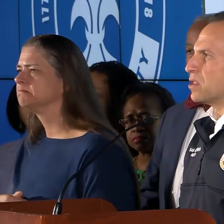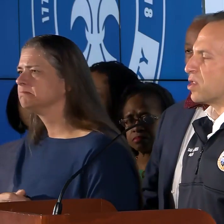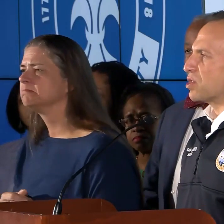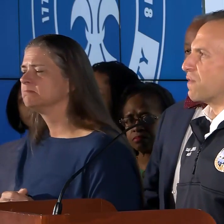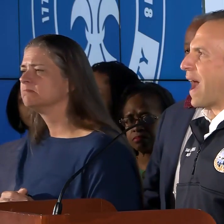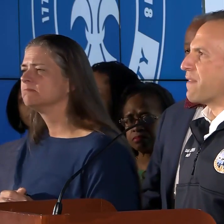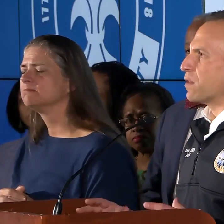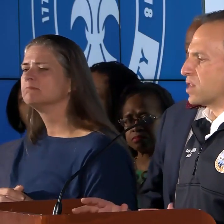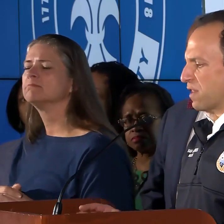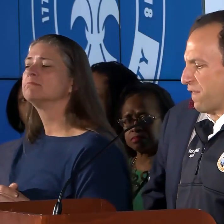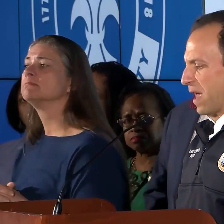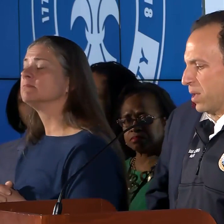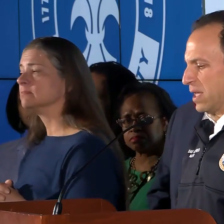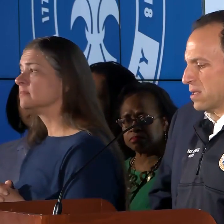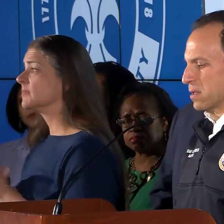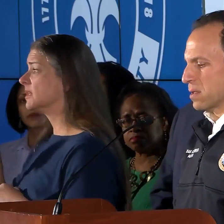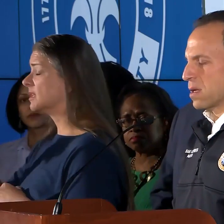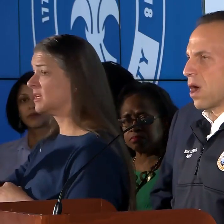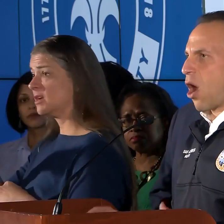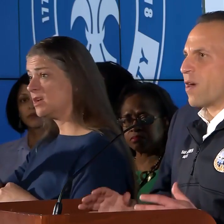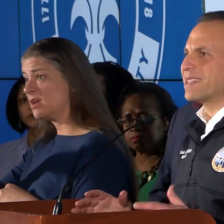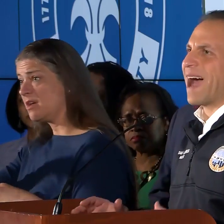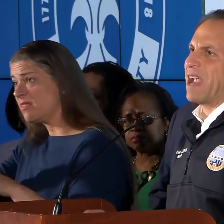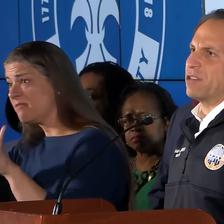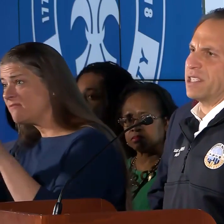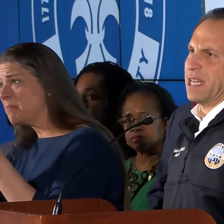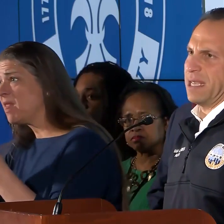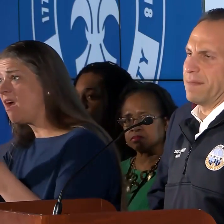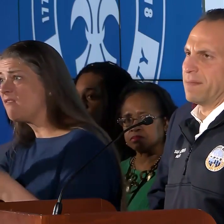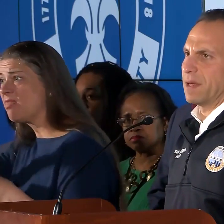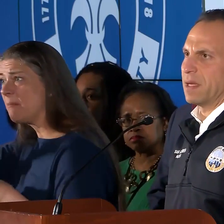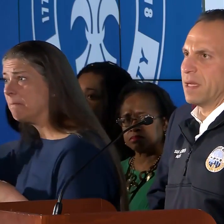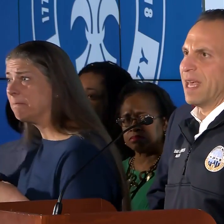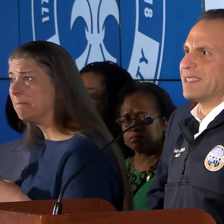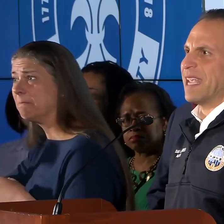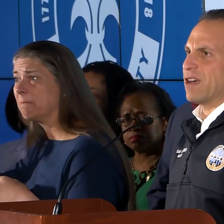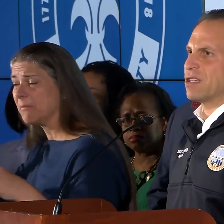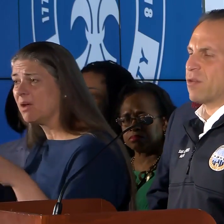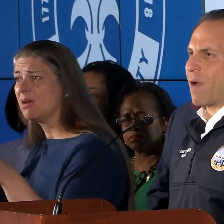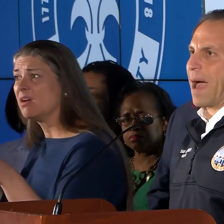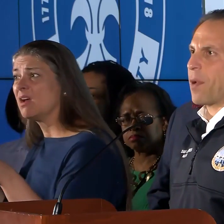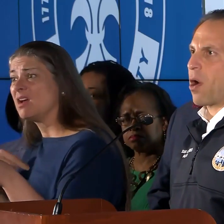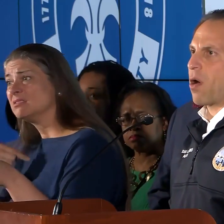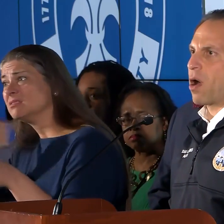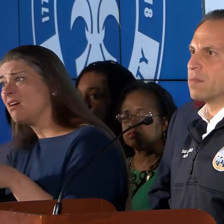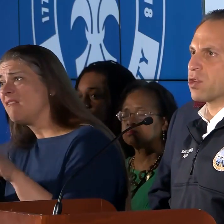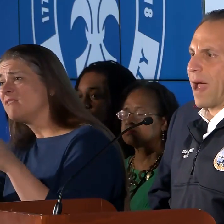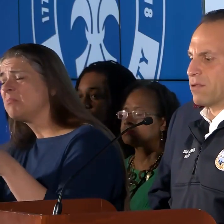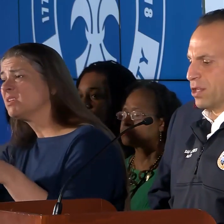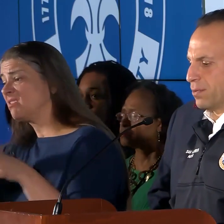to the survivors and the families. Our entire city is here to wrap our arms around you.